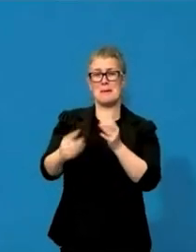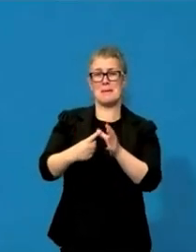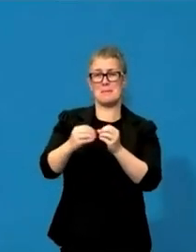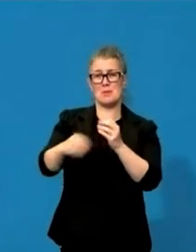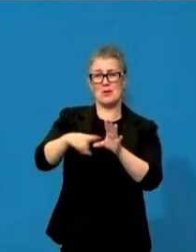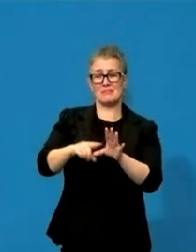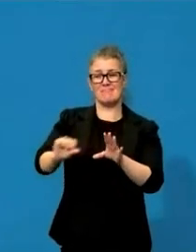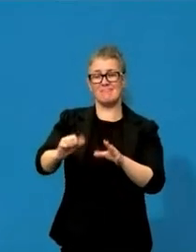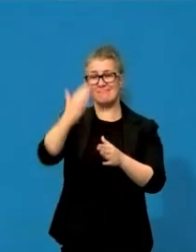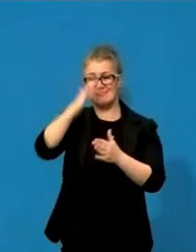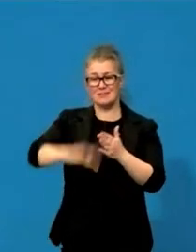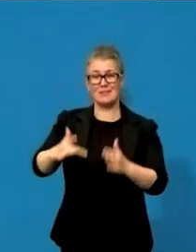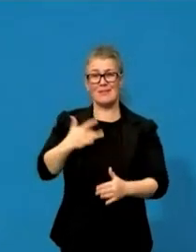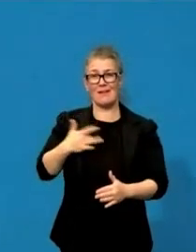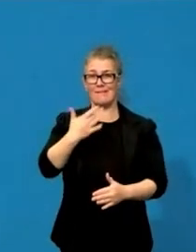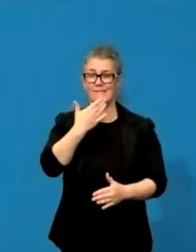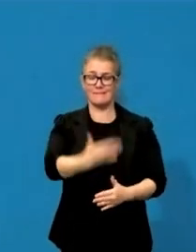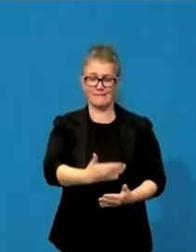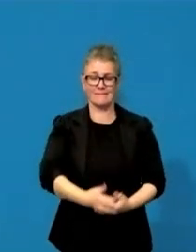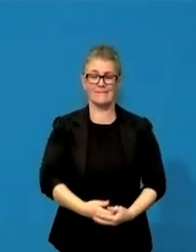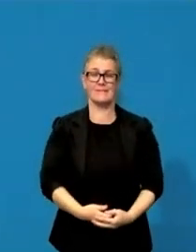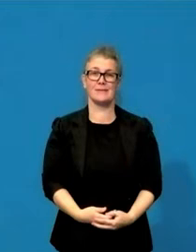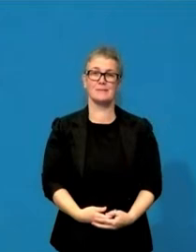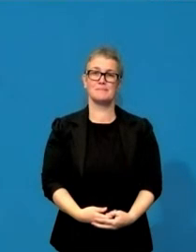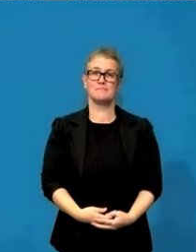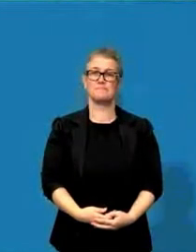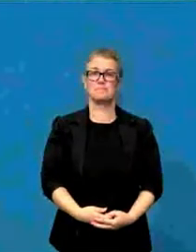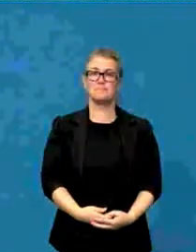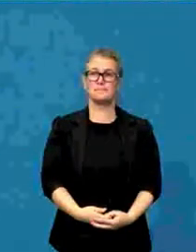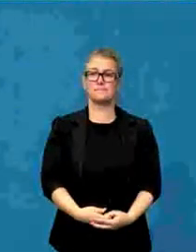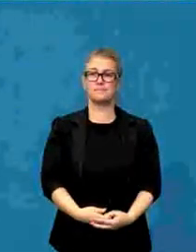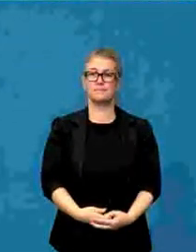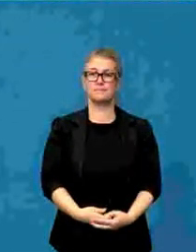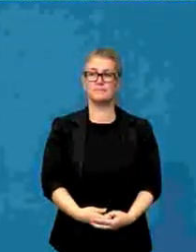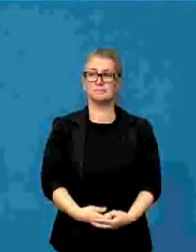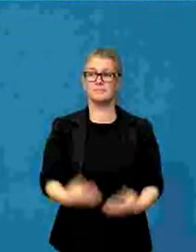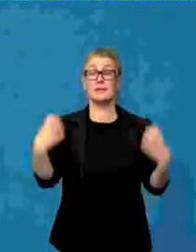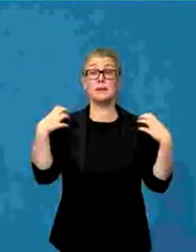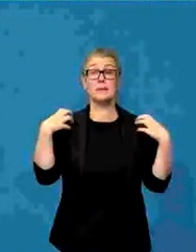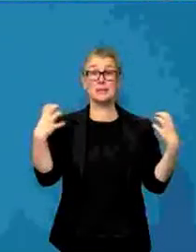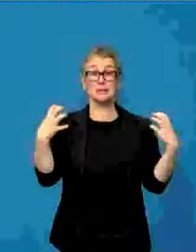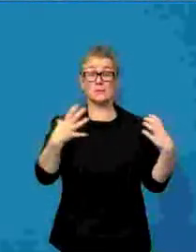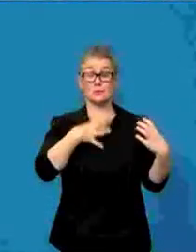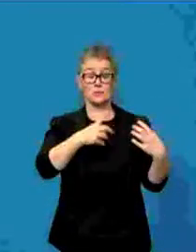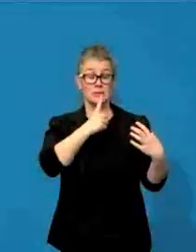experience and his life. MS TARRAGO: Commissioners, Mudge also partook in a short